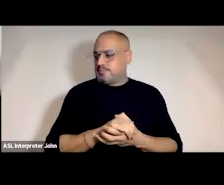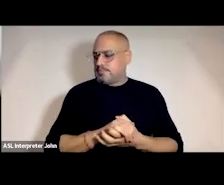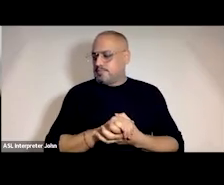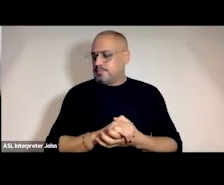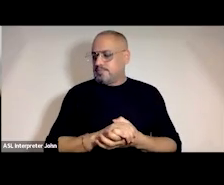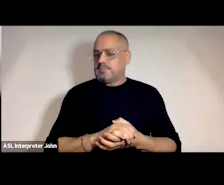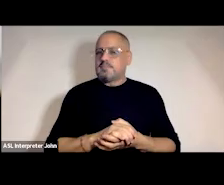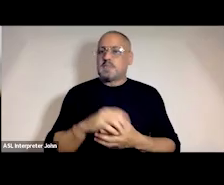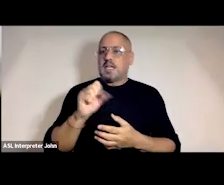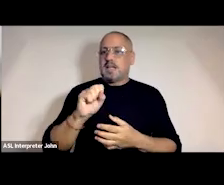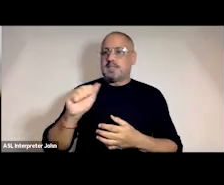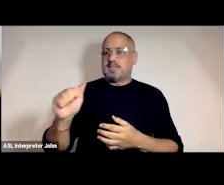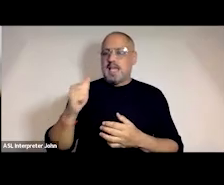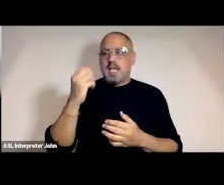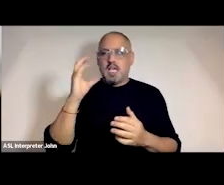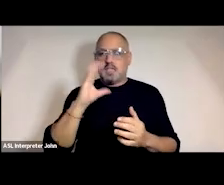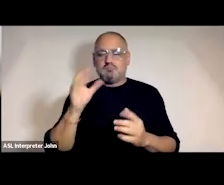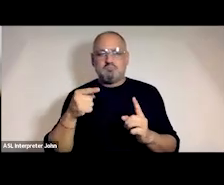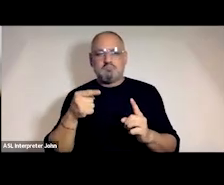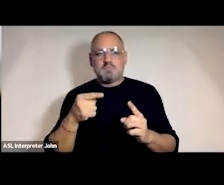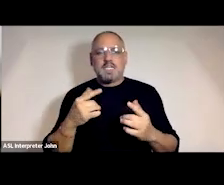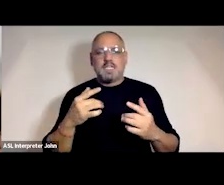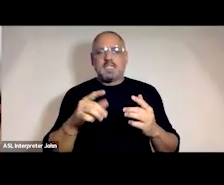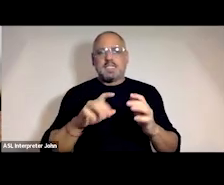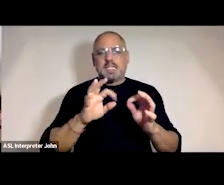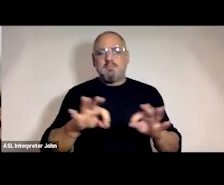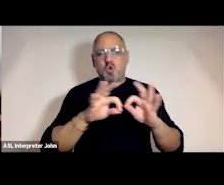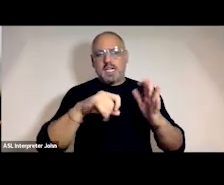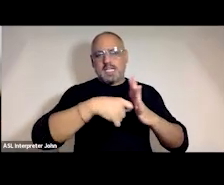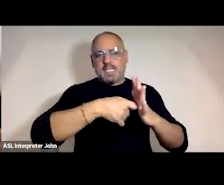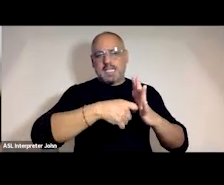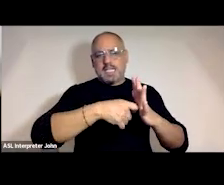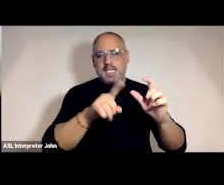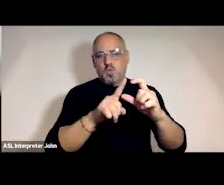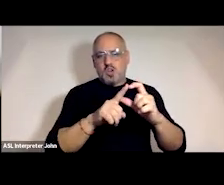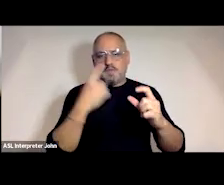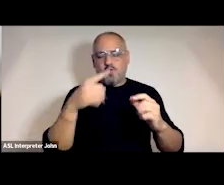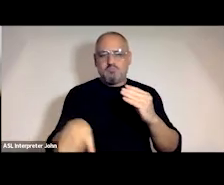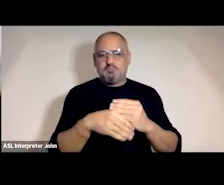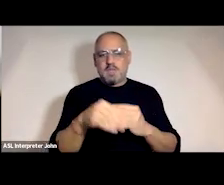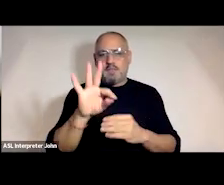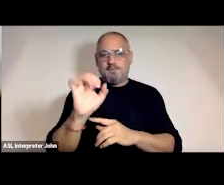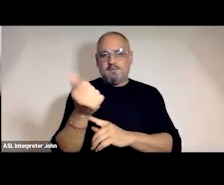SSA looks for key words that they can use to put flags on the case, which will expedite claims.